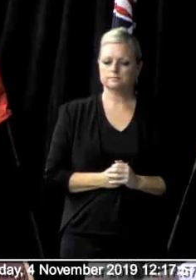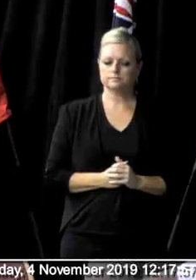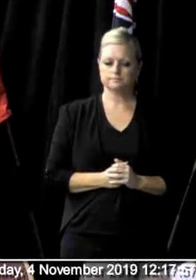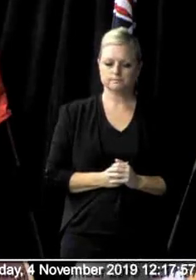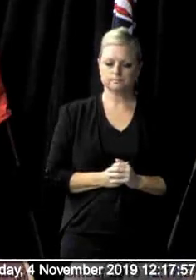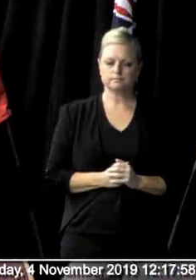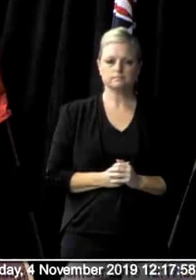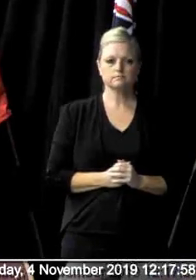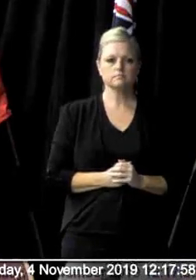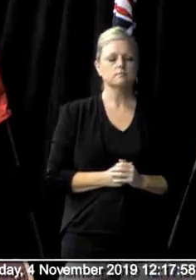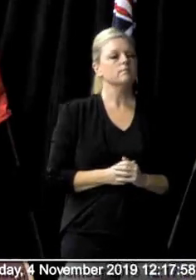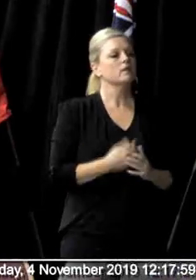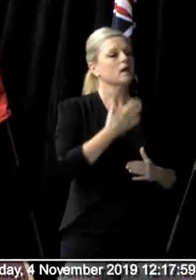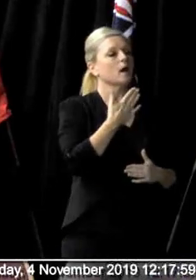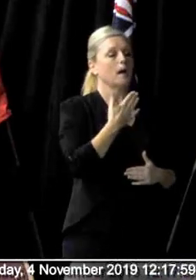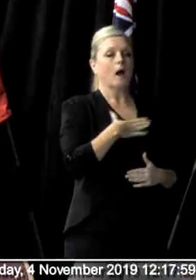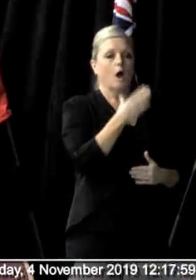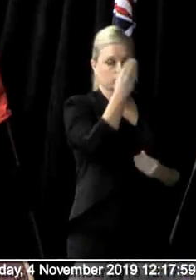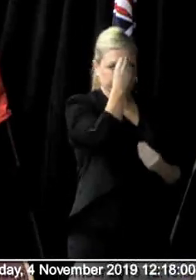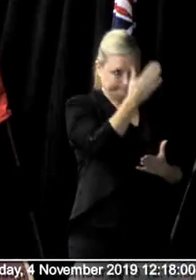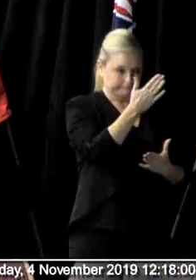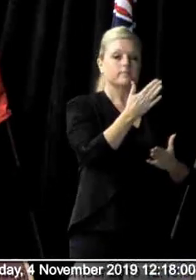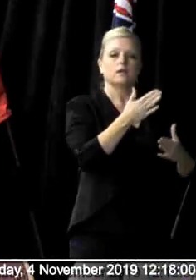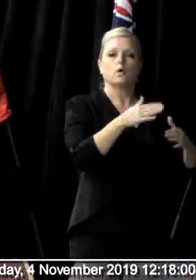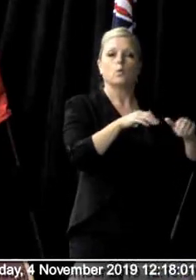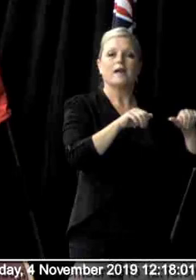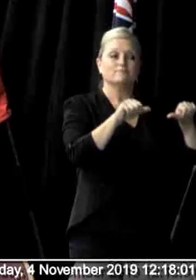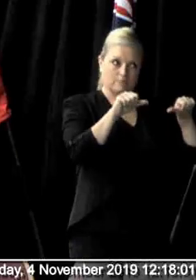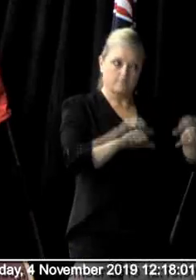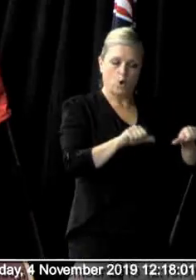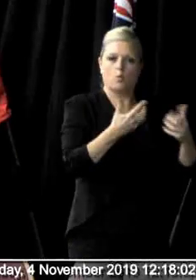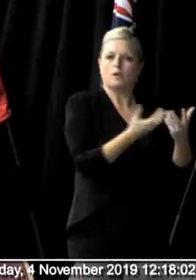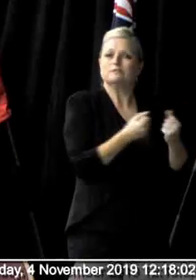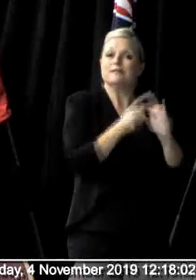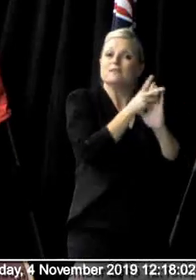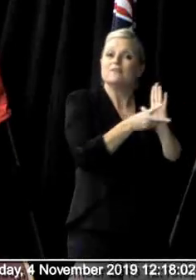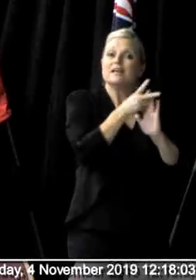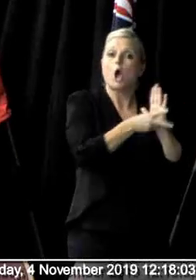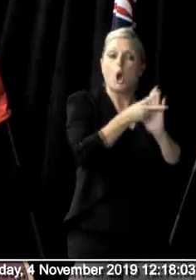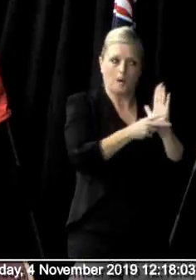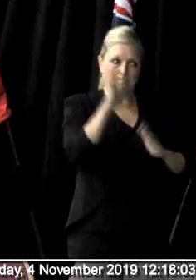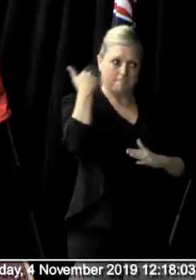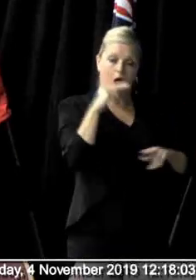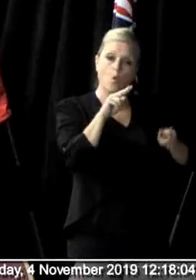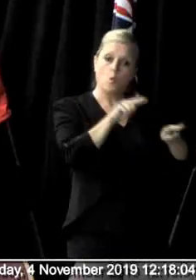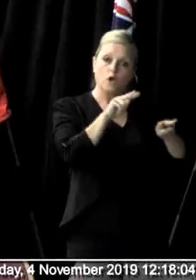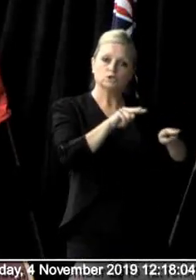Can I confirm to the Commissioners that we have, of course, received and viewed that video. It’s not appropriate for public display because it does depict other students. Thank you.